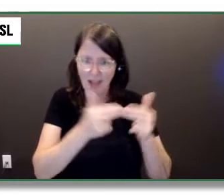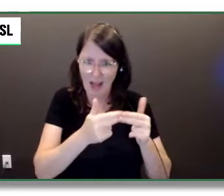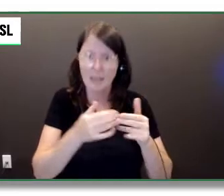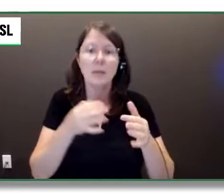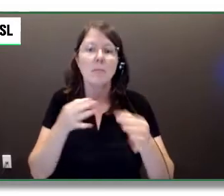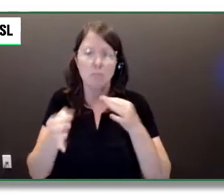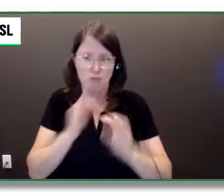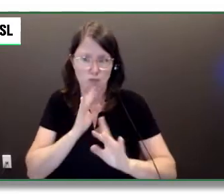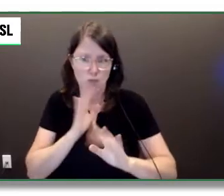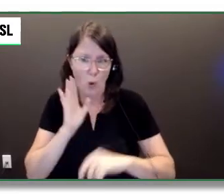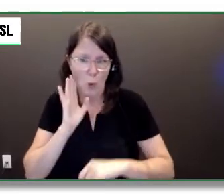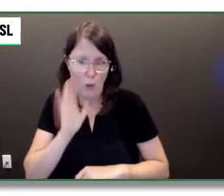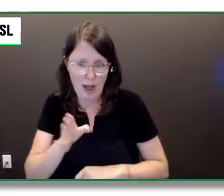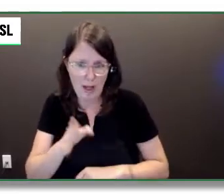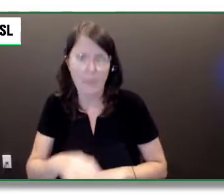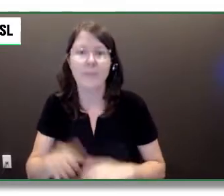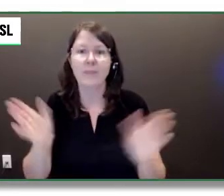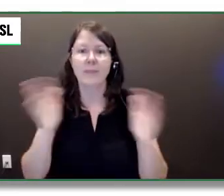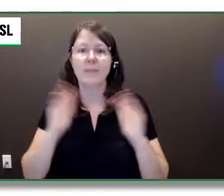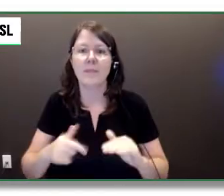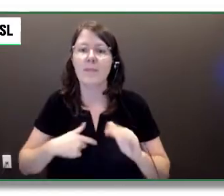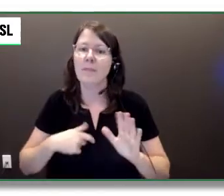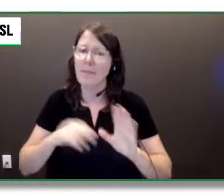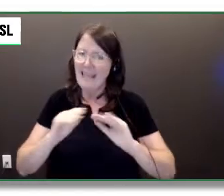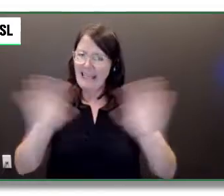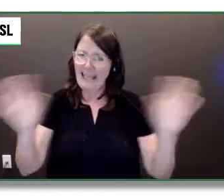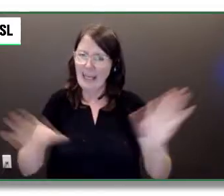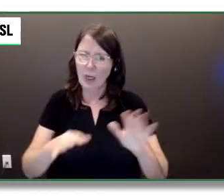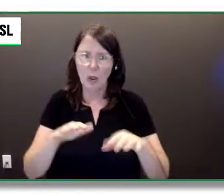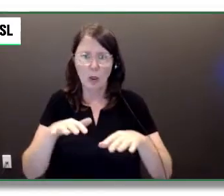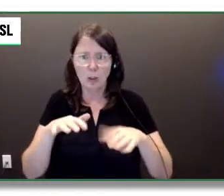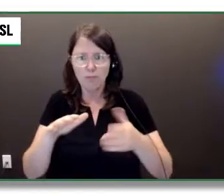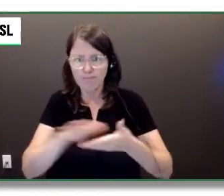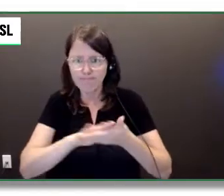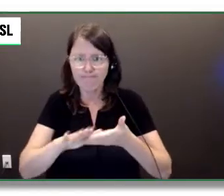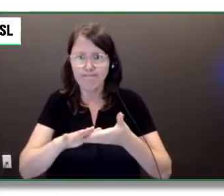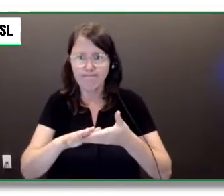communication and define complicated terms and not speak too quickly. Though